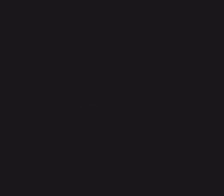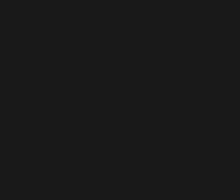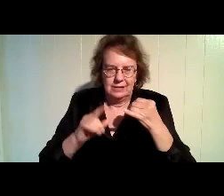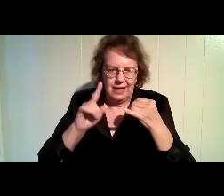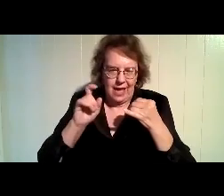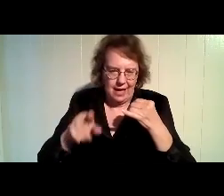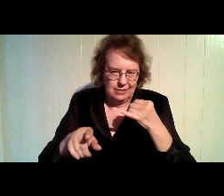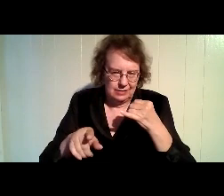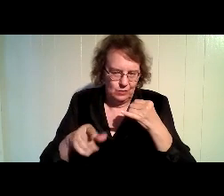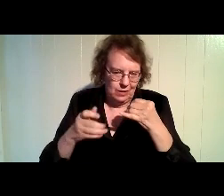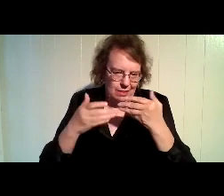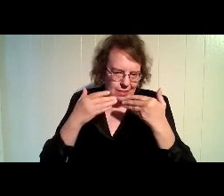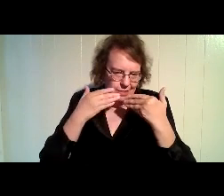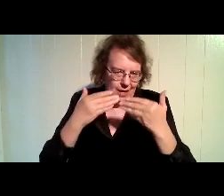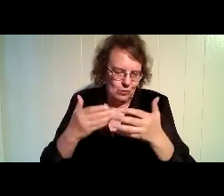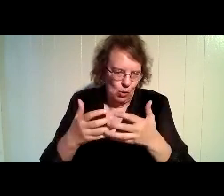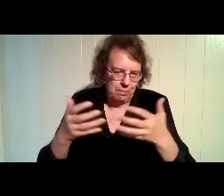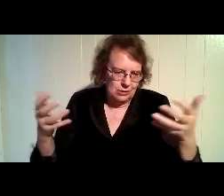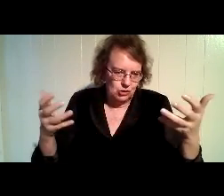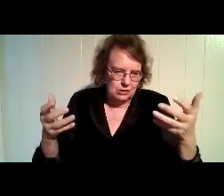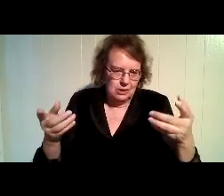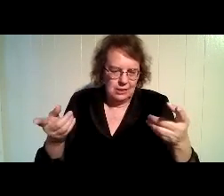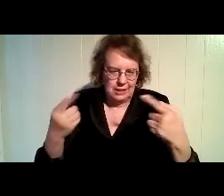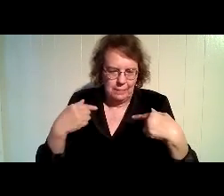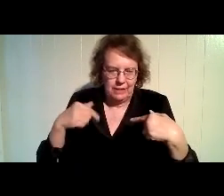so much for coming to this session and if you have time I